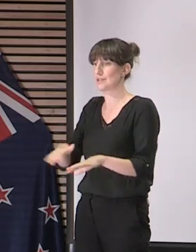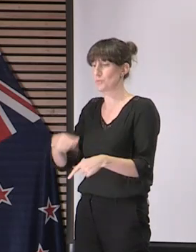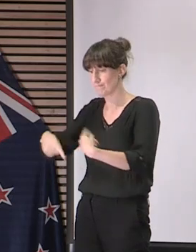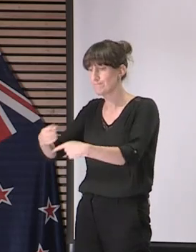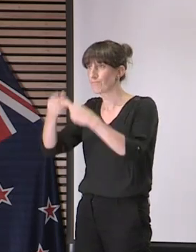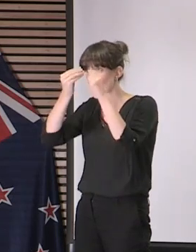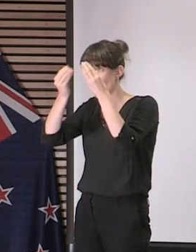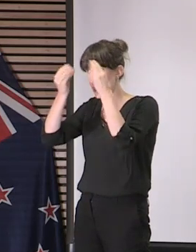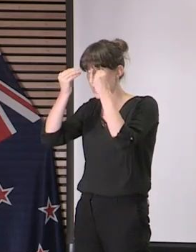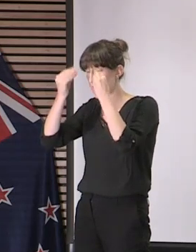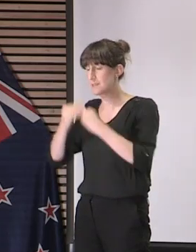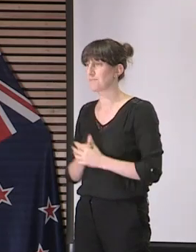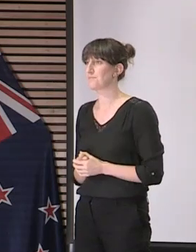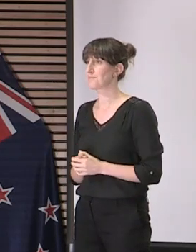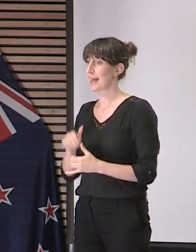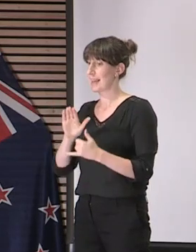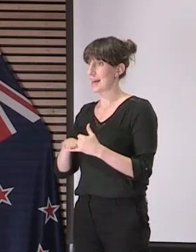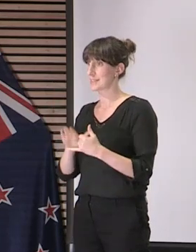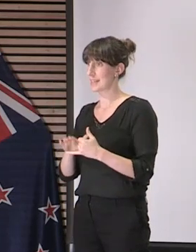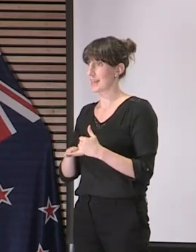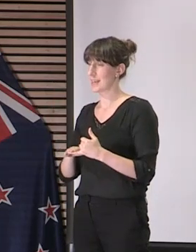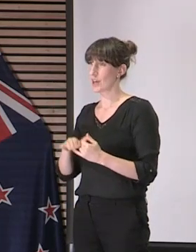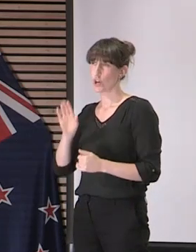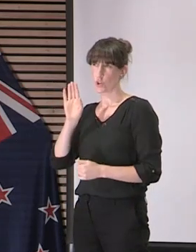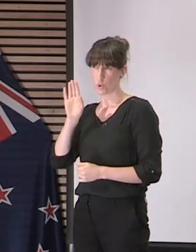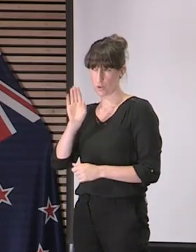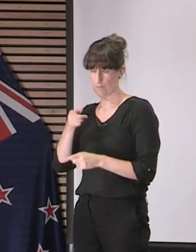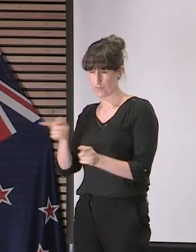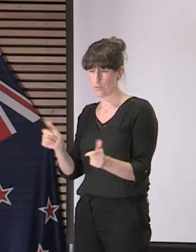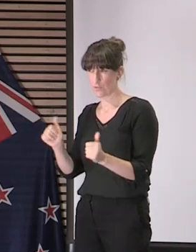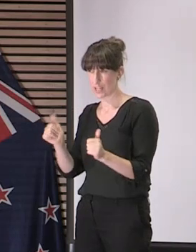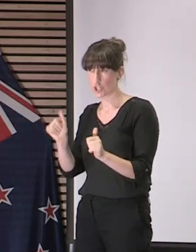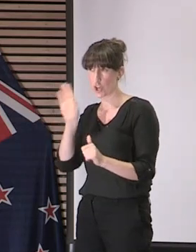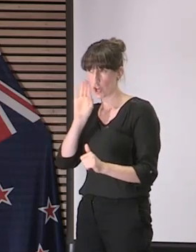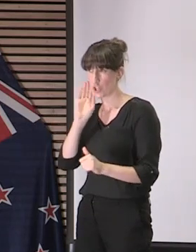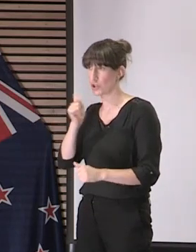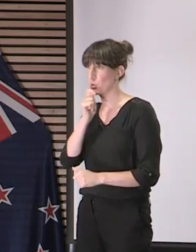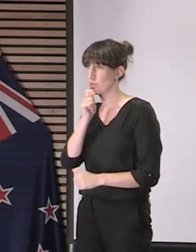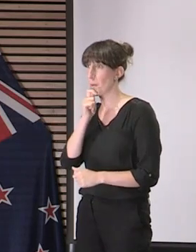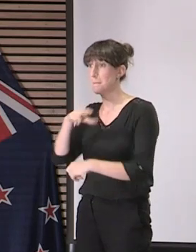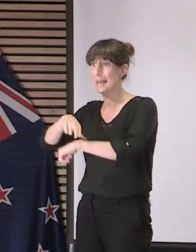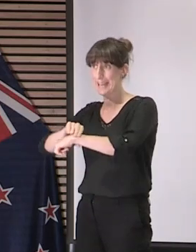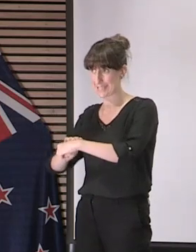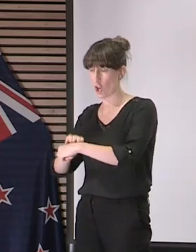are supported to keep their children learning at home. Finally, you will have heard